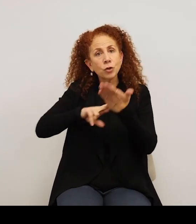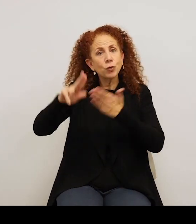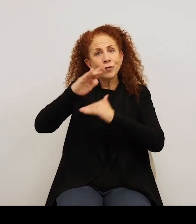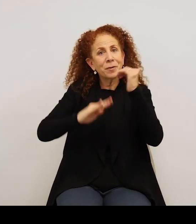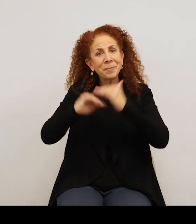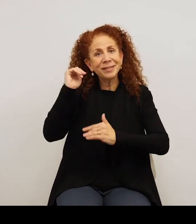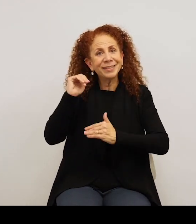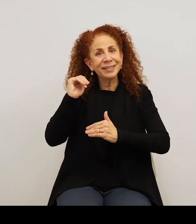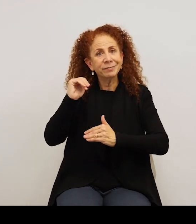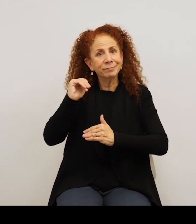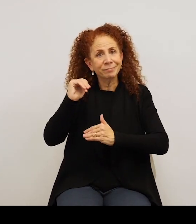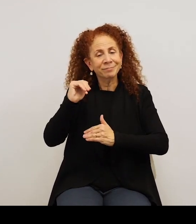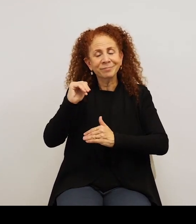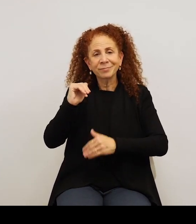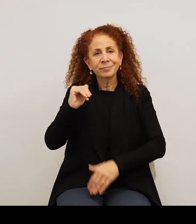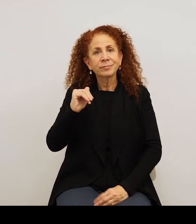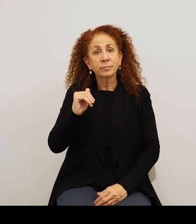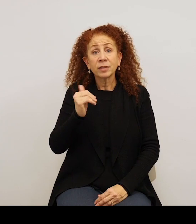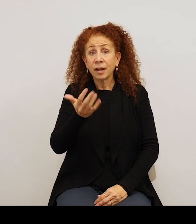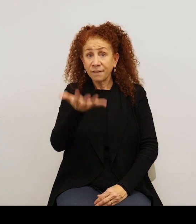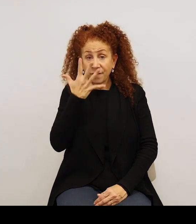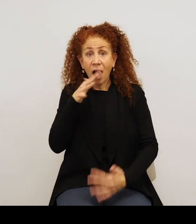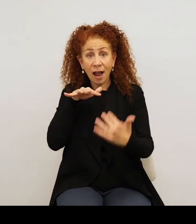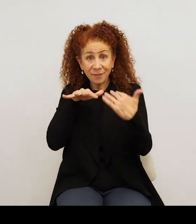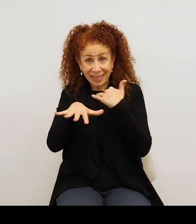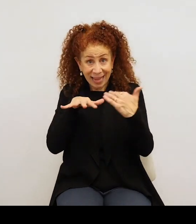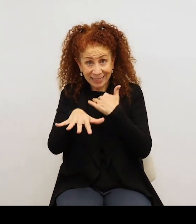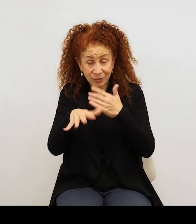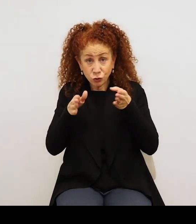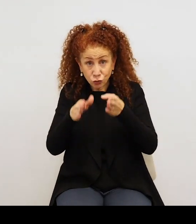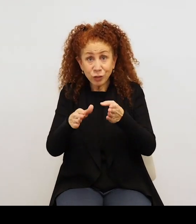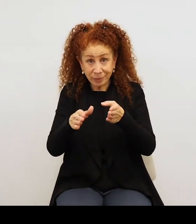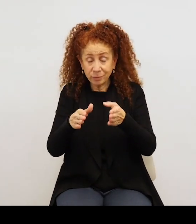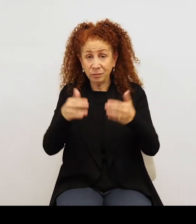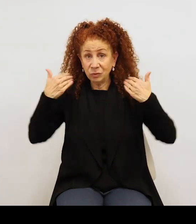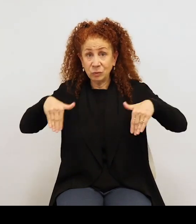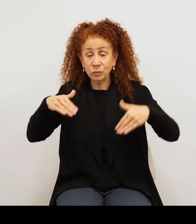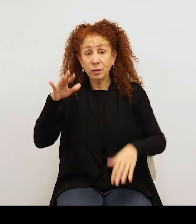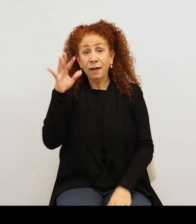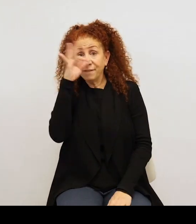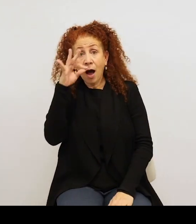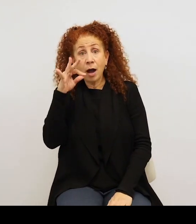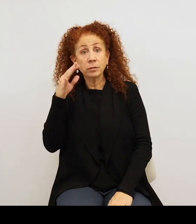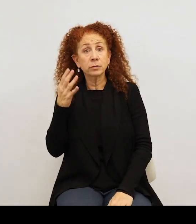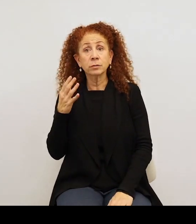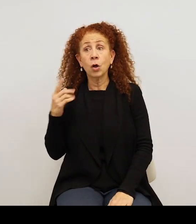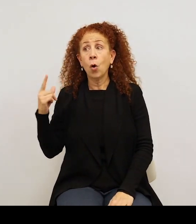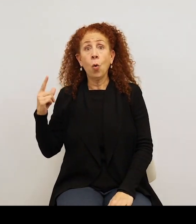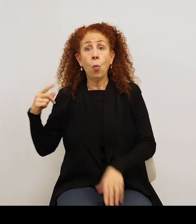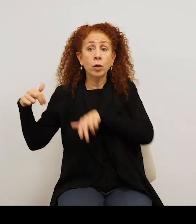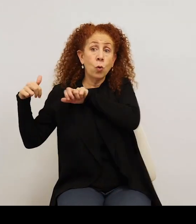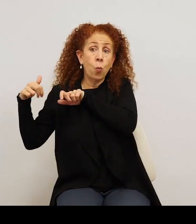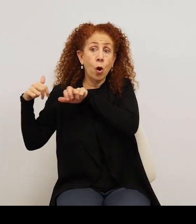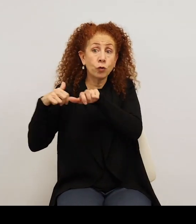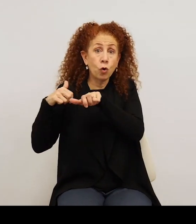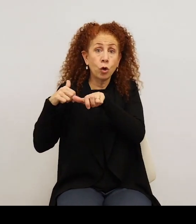which is a five-lane street with very heavy traffic. And a fox was walking towards the street. And a whole bunch of us were looking.